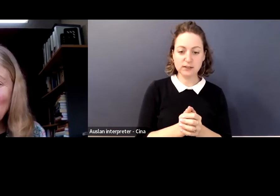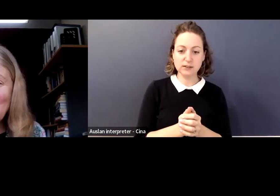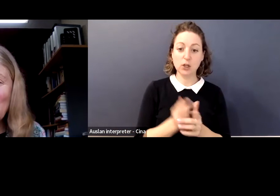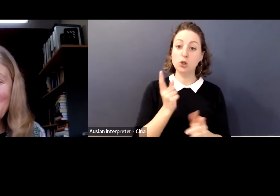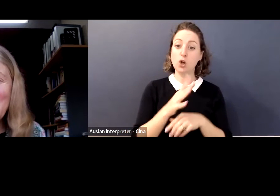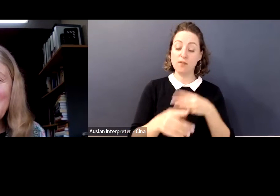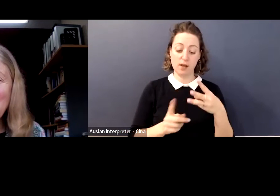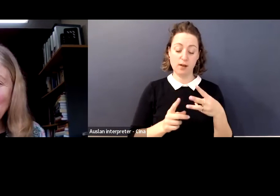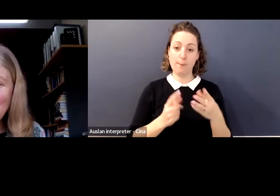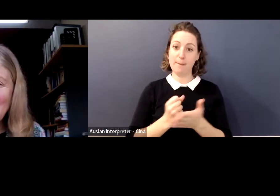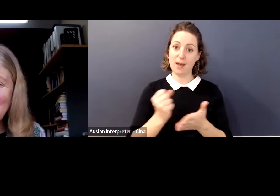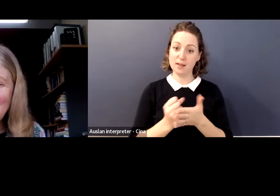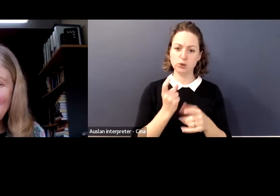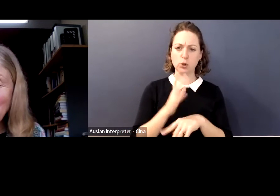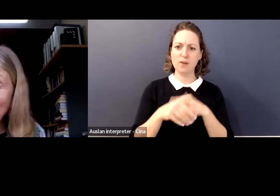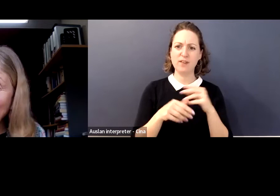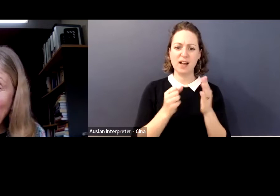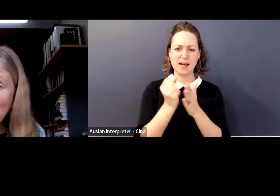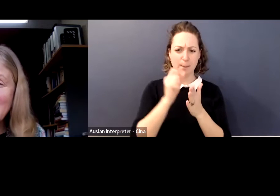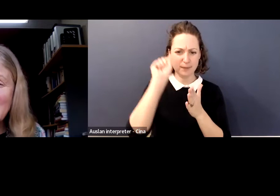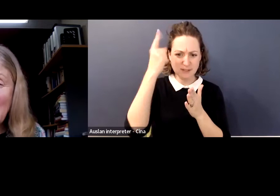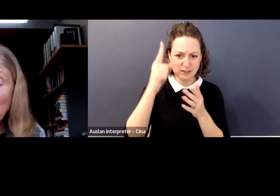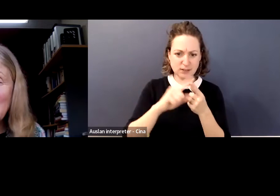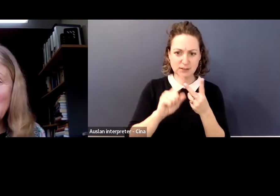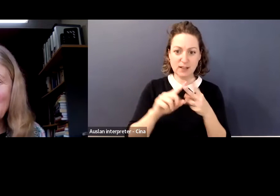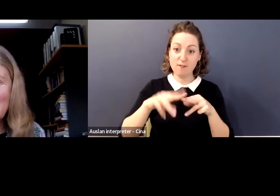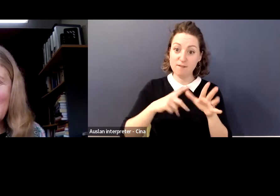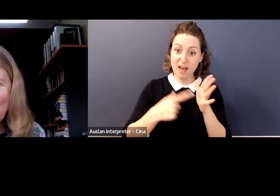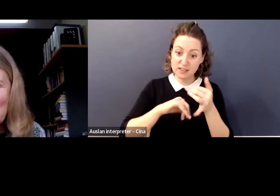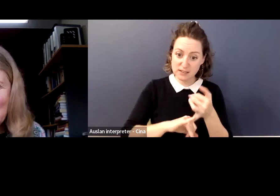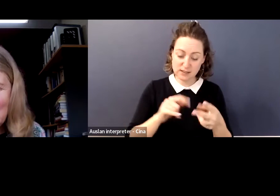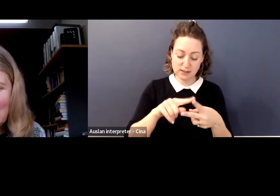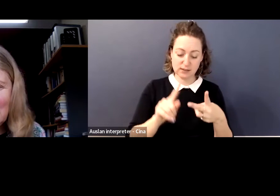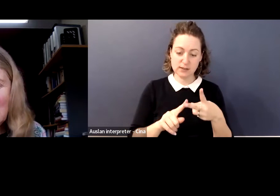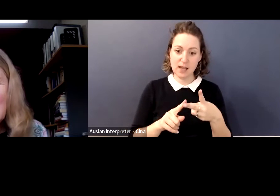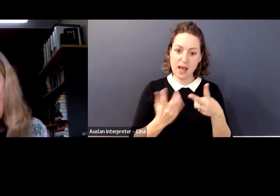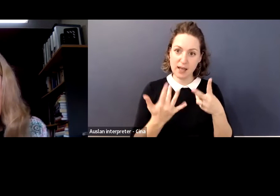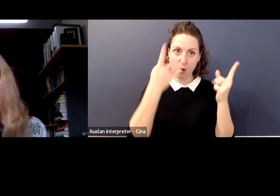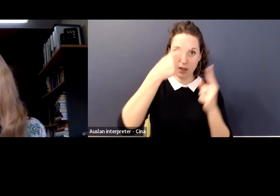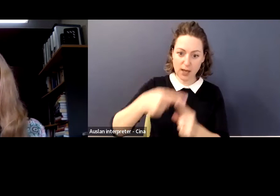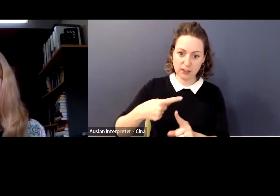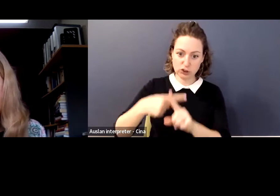we're talking about number sense number facts, calculation and reasoning. If we are talking